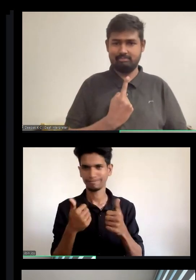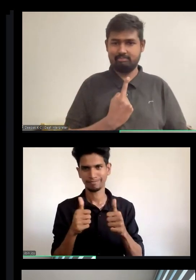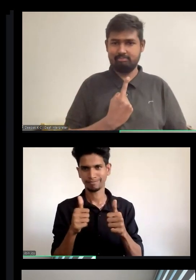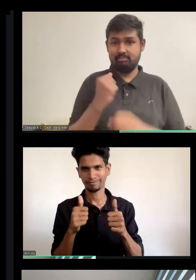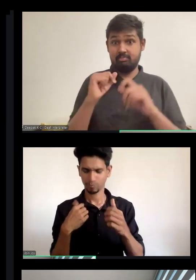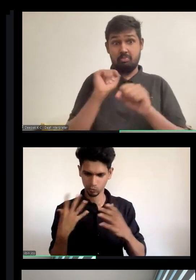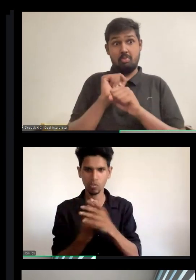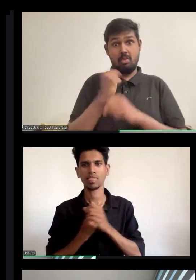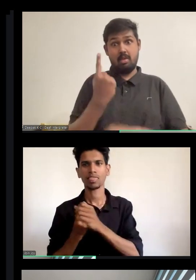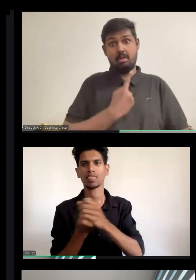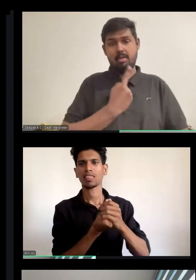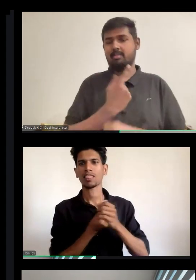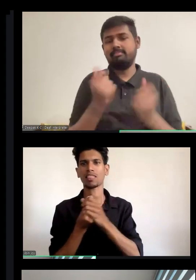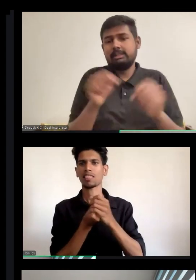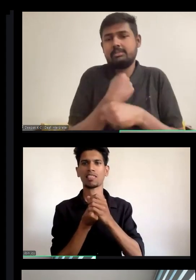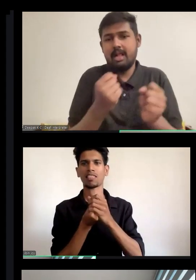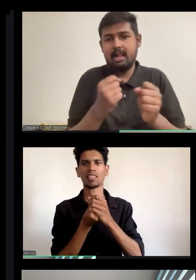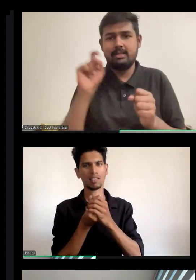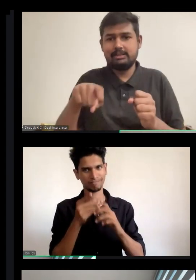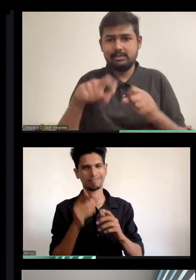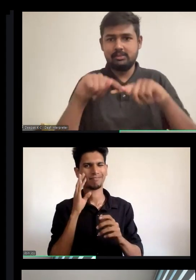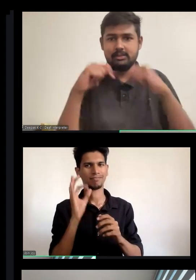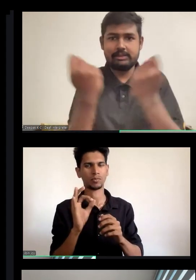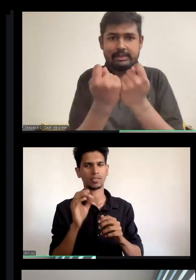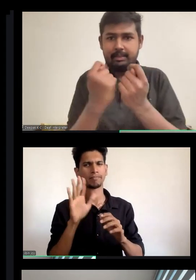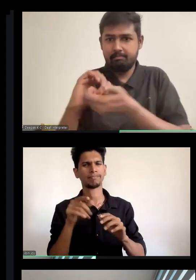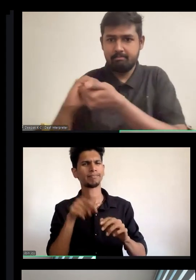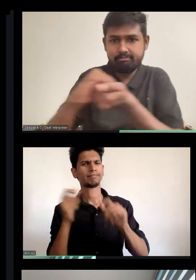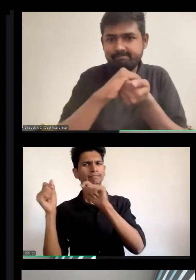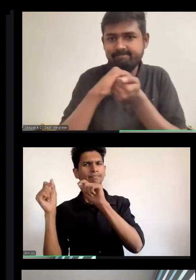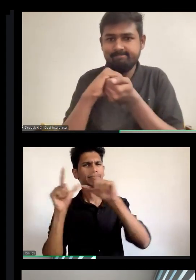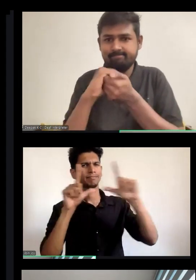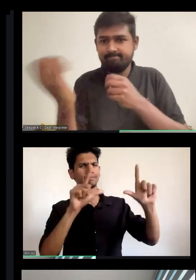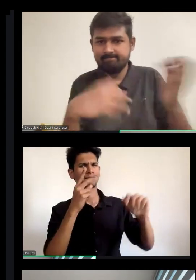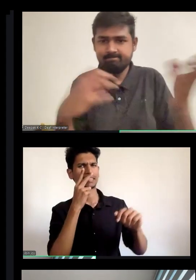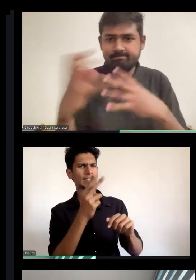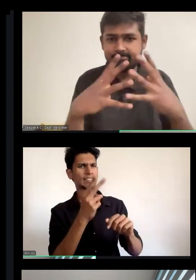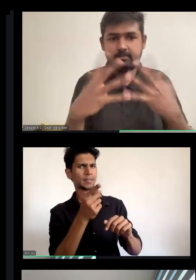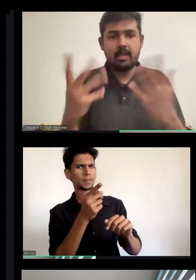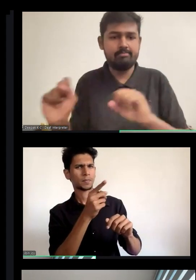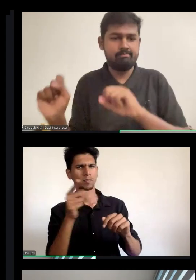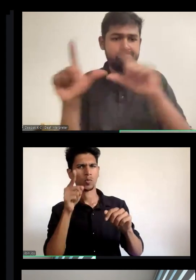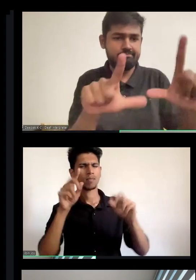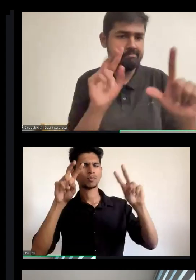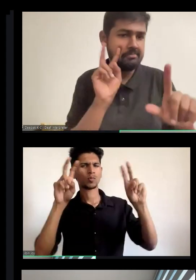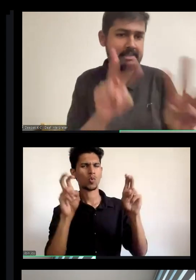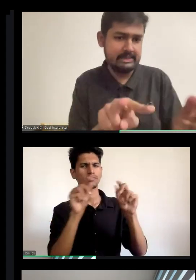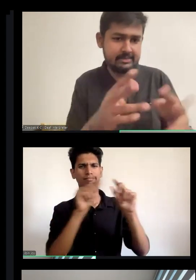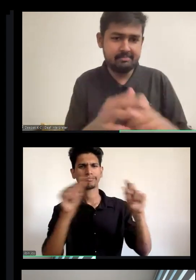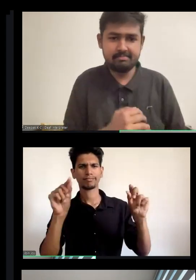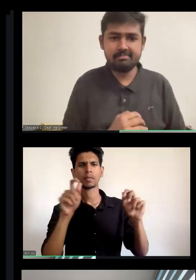So on the screen, you will see a quote by Martin Essl, the founder of Zero Project.